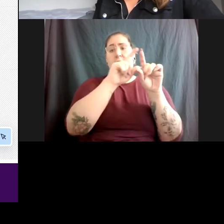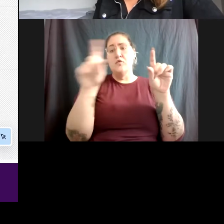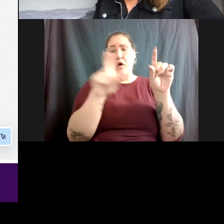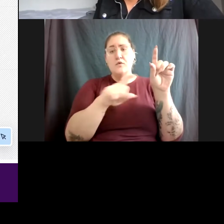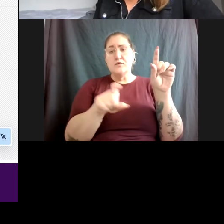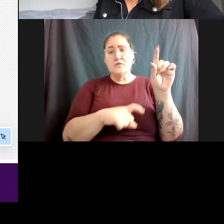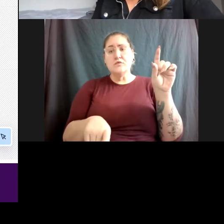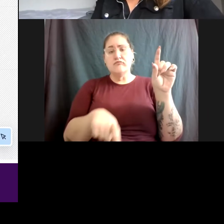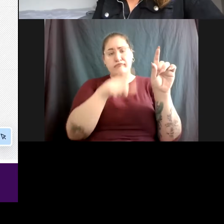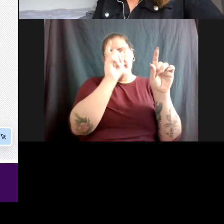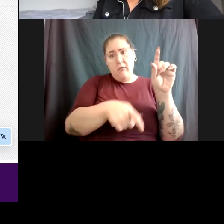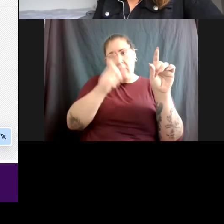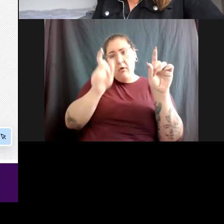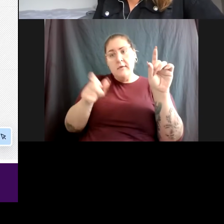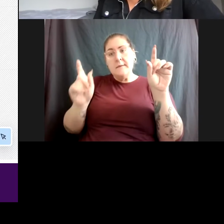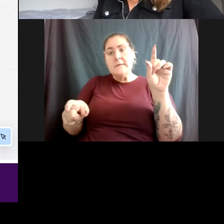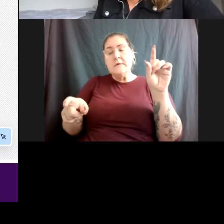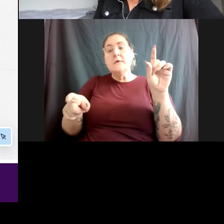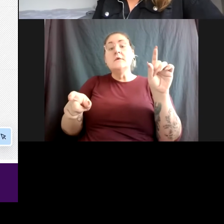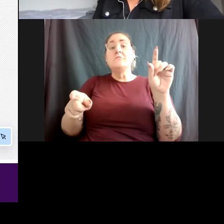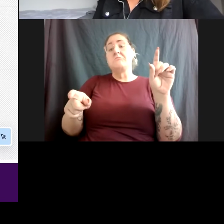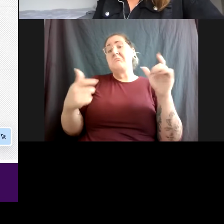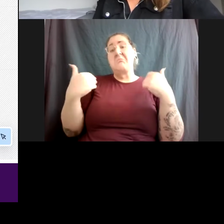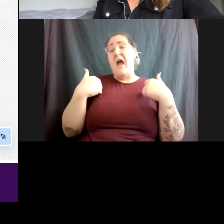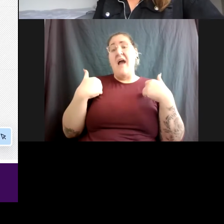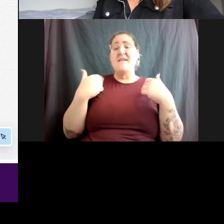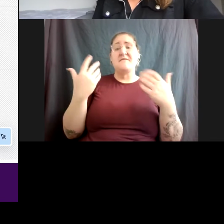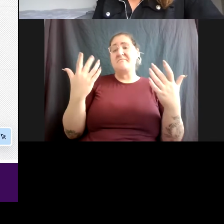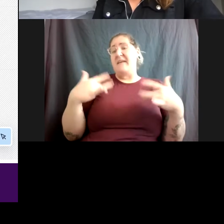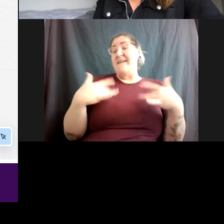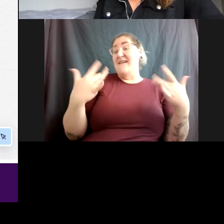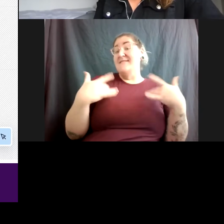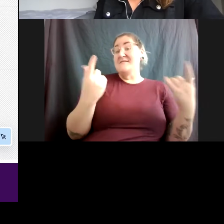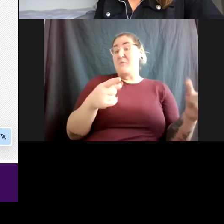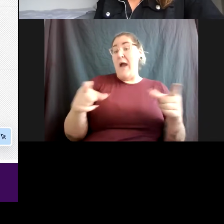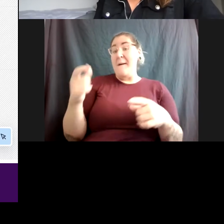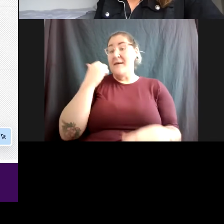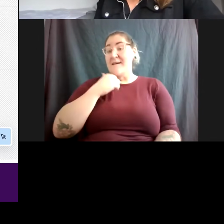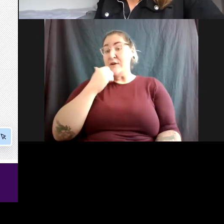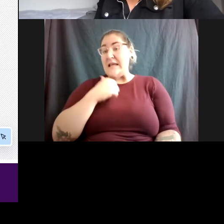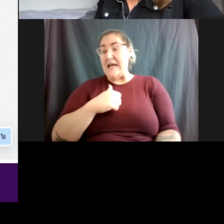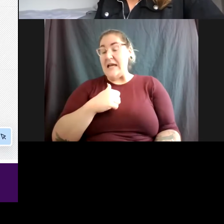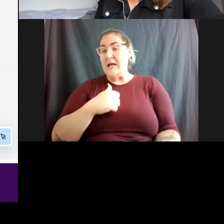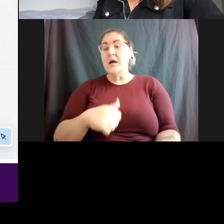individuals, you have a number of events on each day. Each of those events are a button,